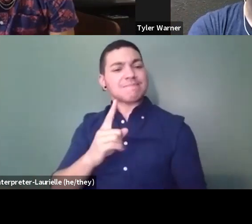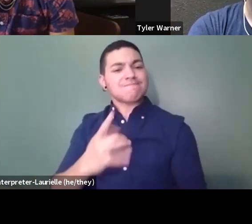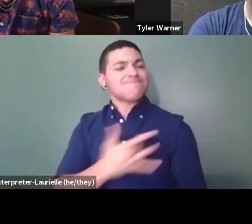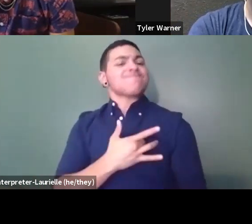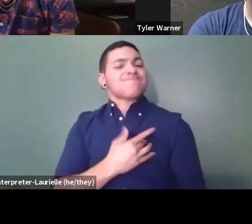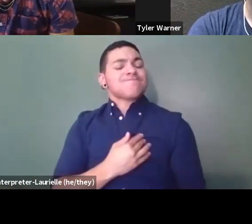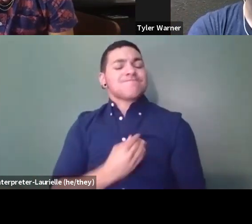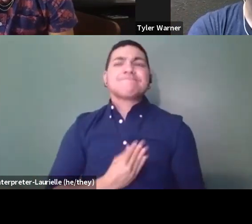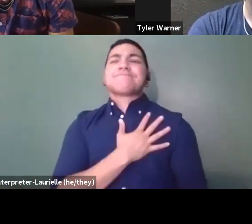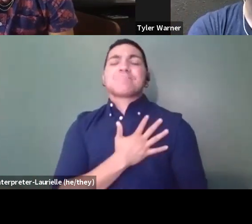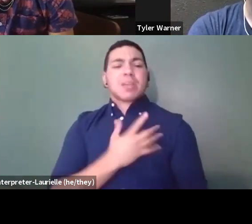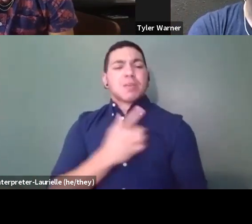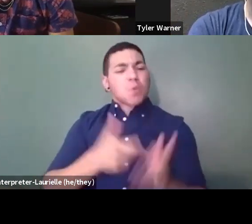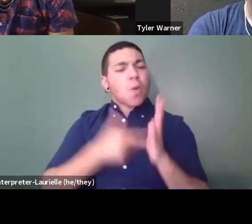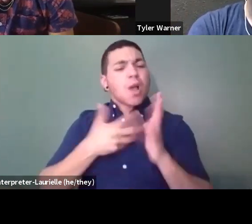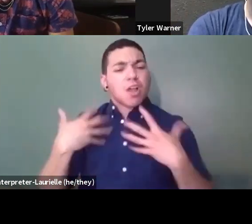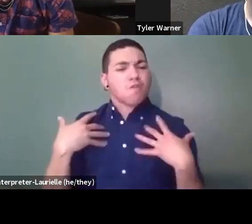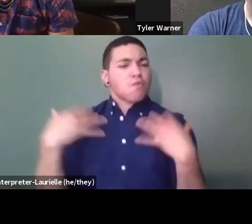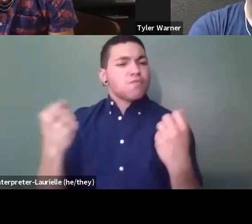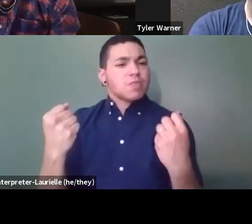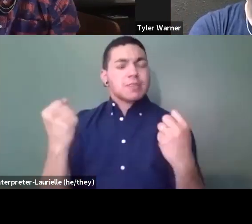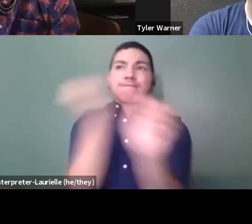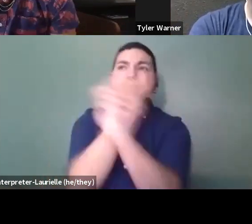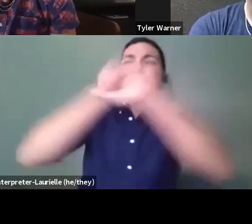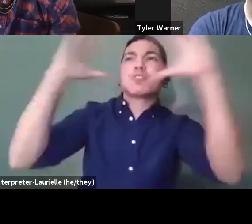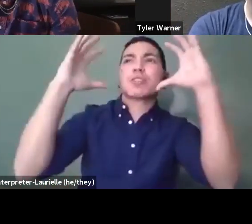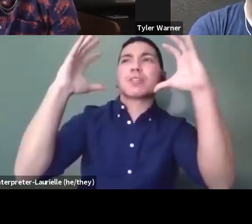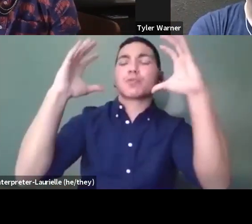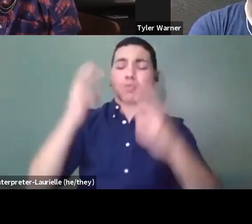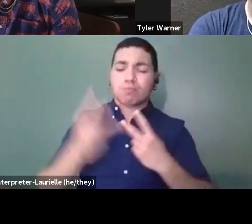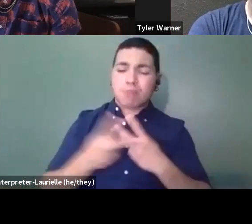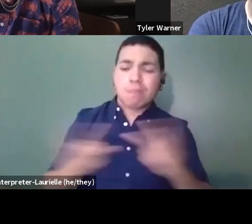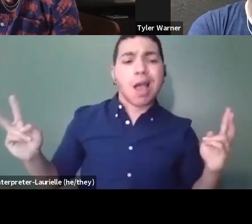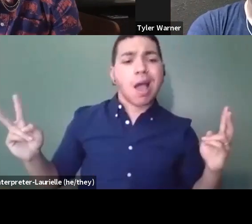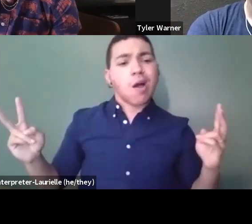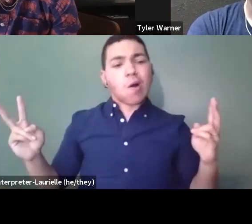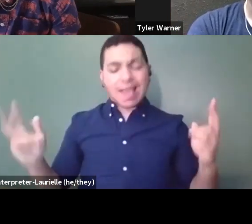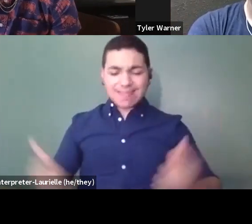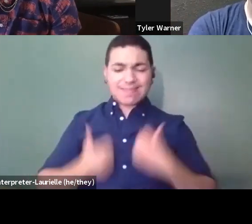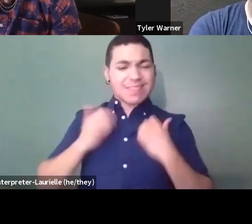thing that will continue to guide us to create and transform